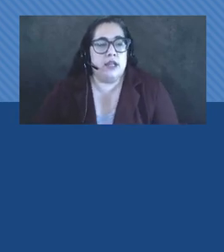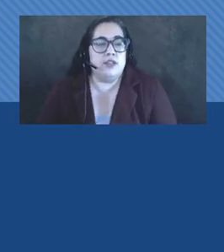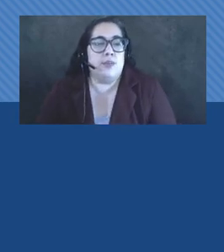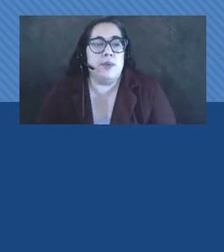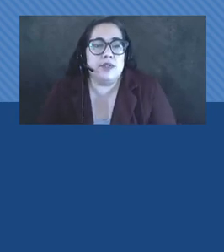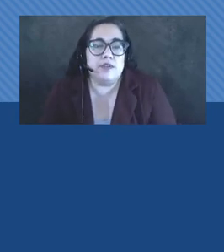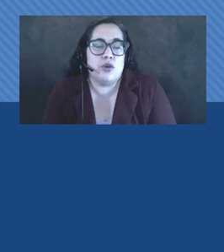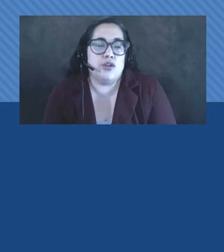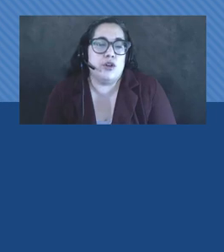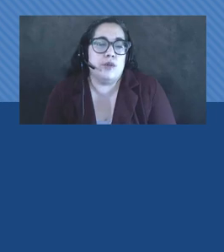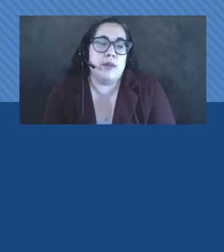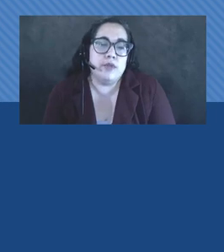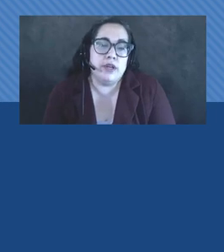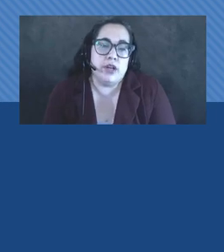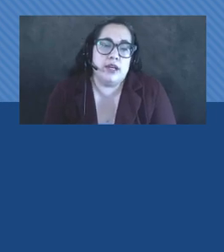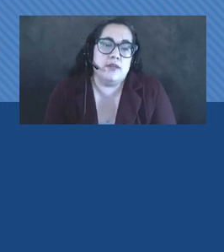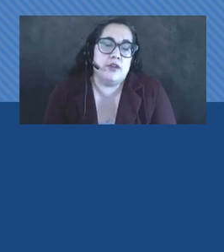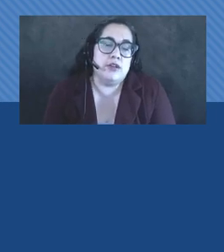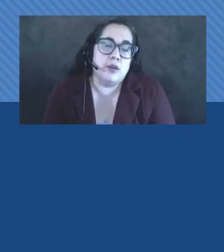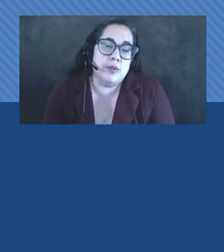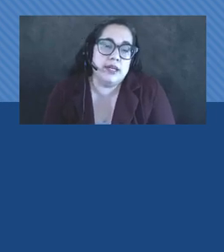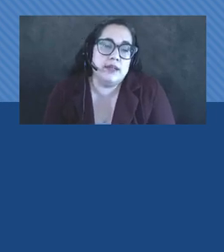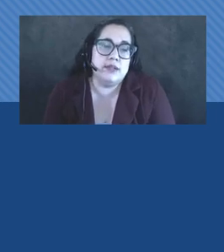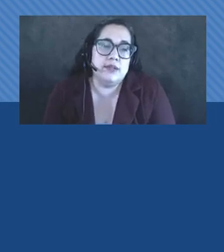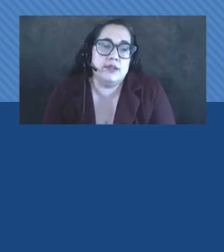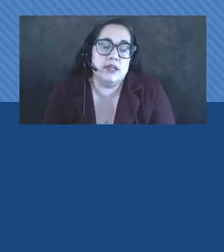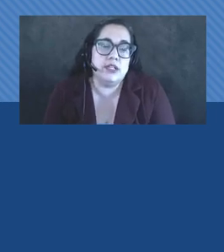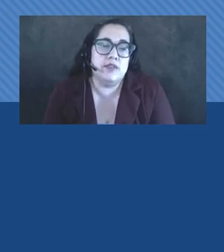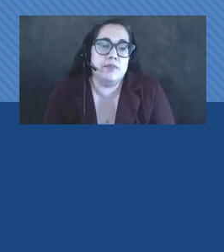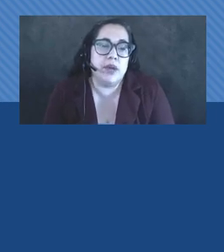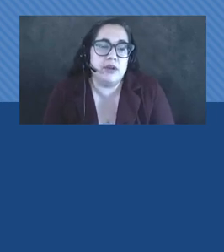That's the purpose of short term memory training for interpreting us to achieve a better